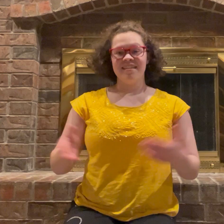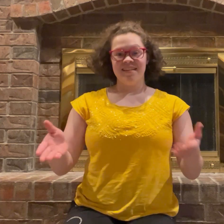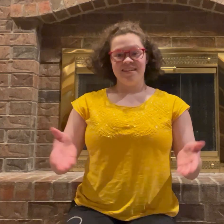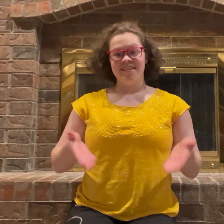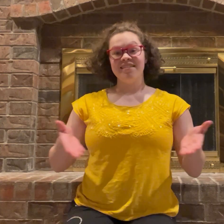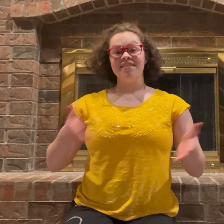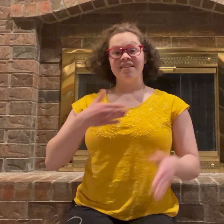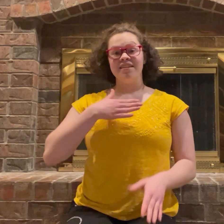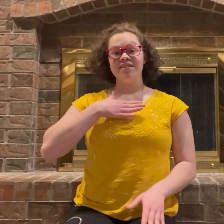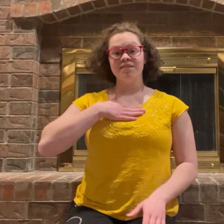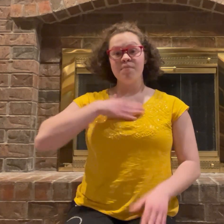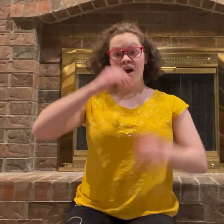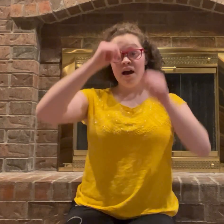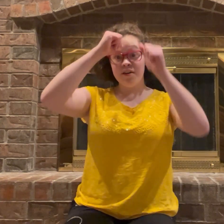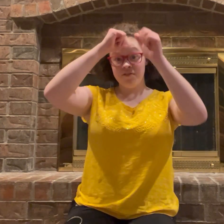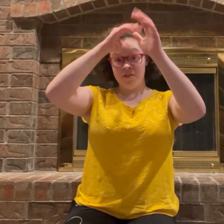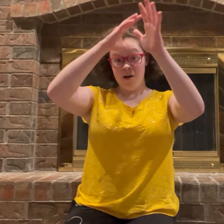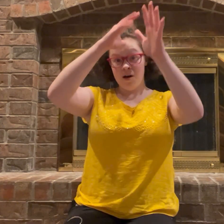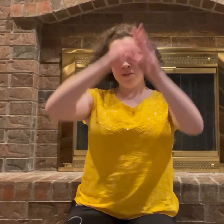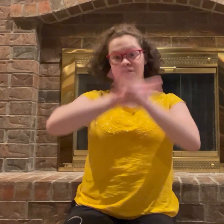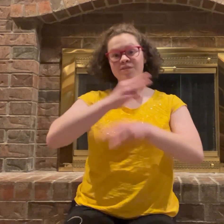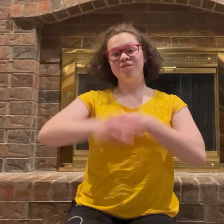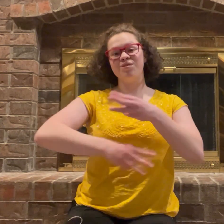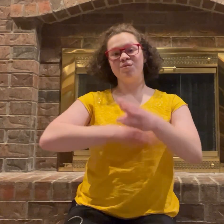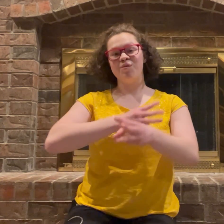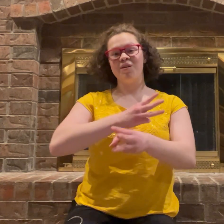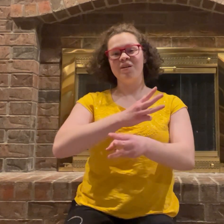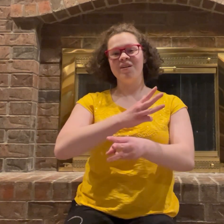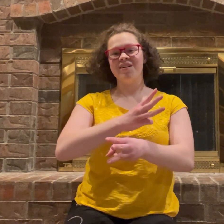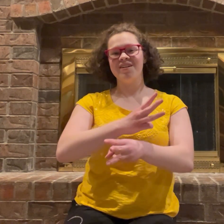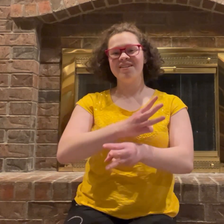This is my Father's World